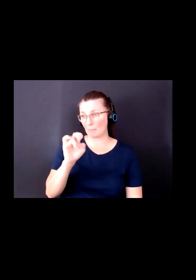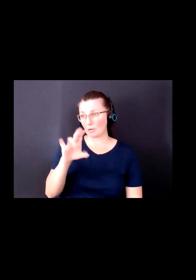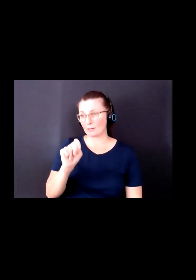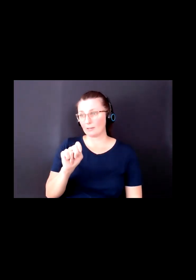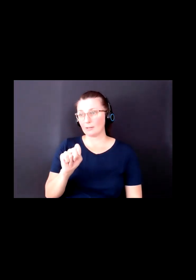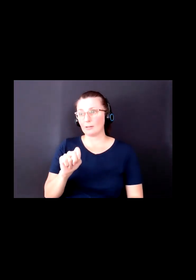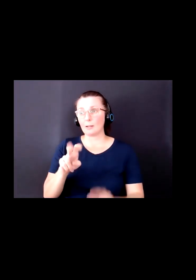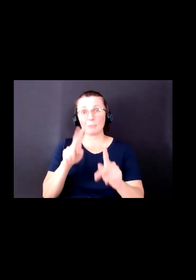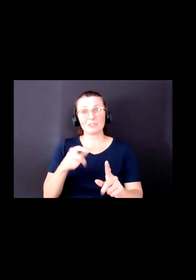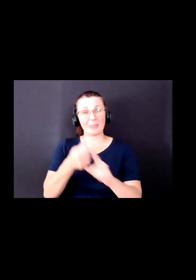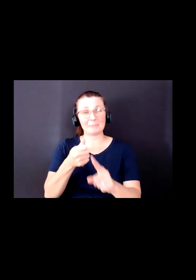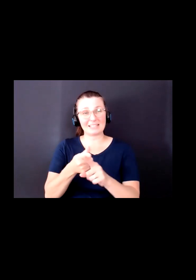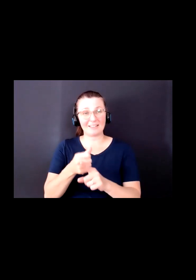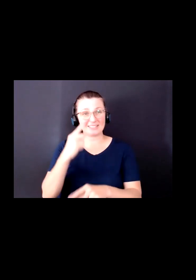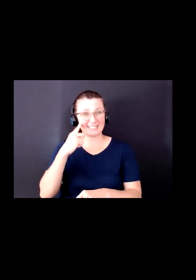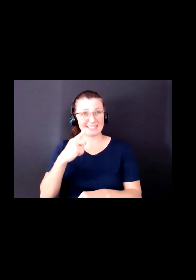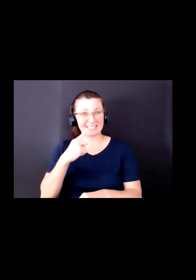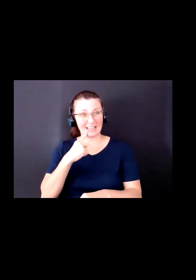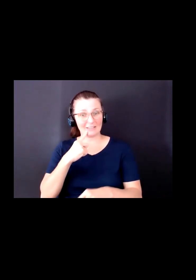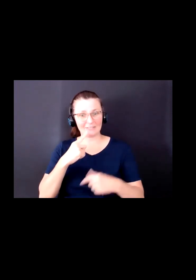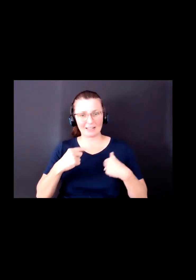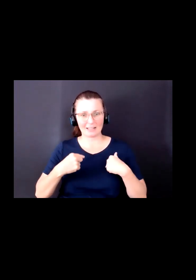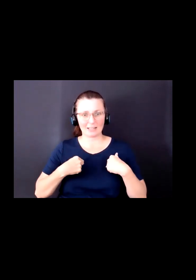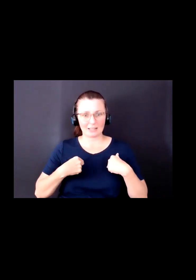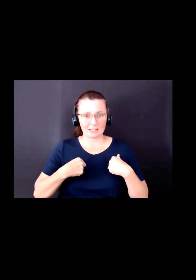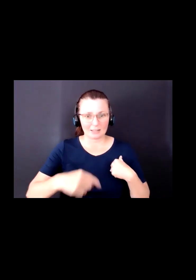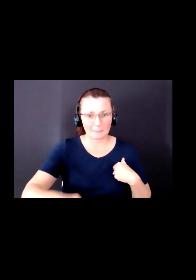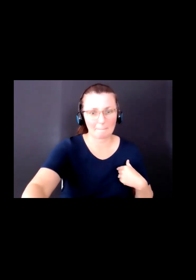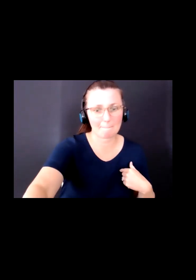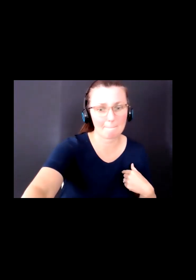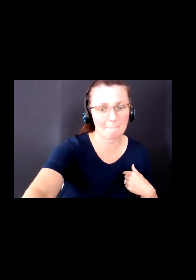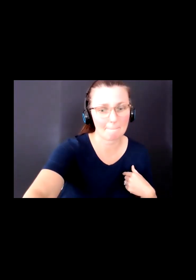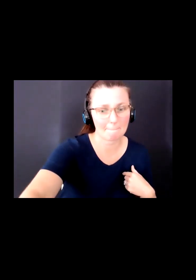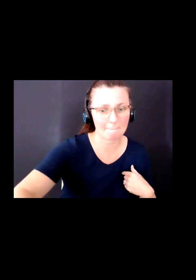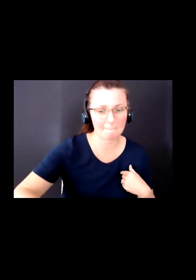meeting saying they need an ASL interpreter. The town had publically